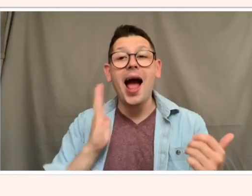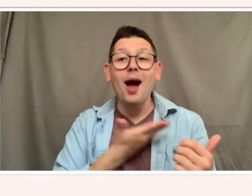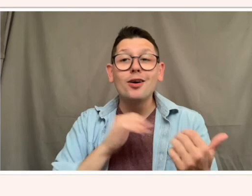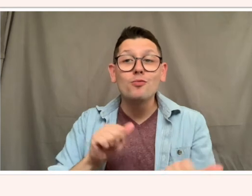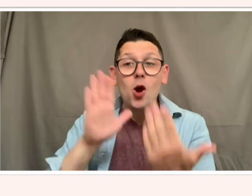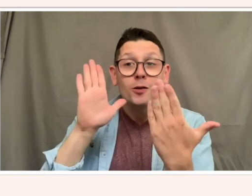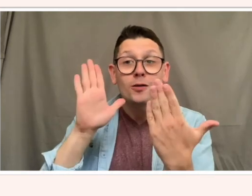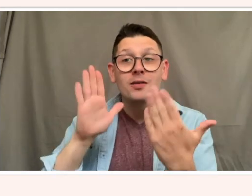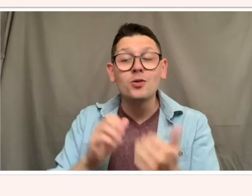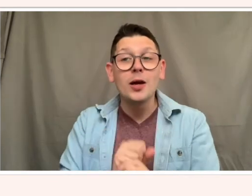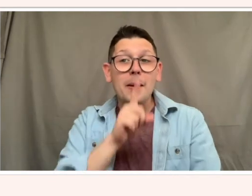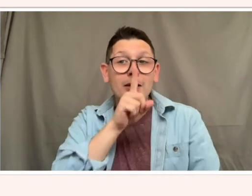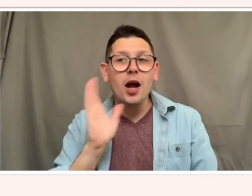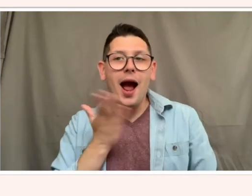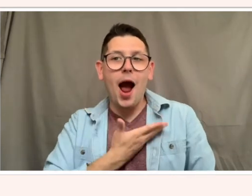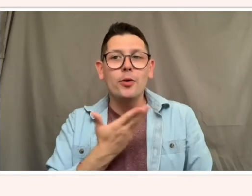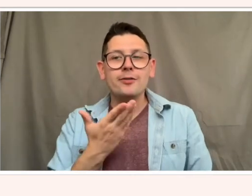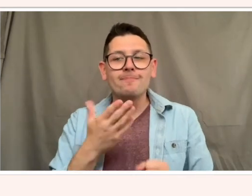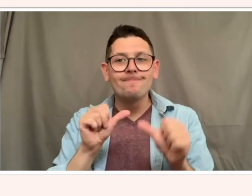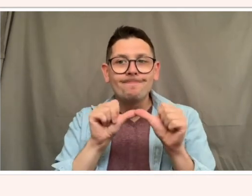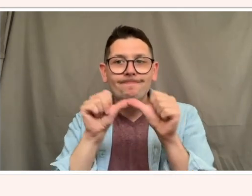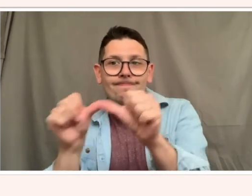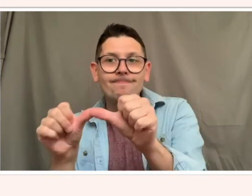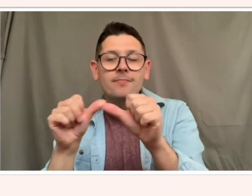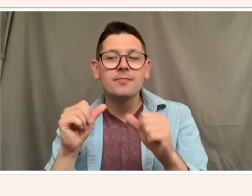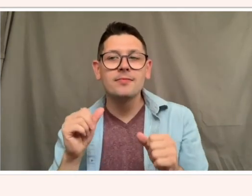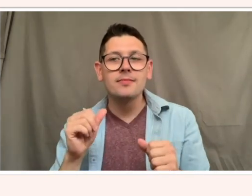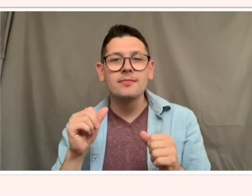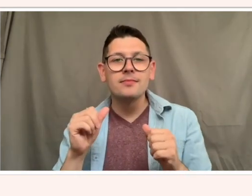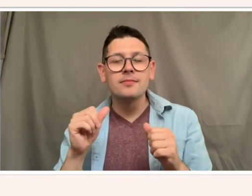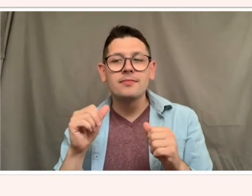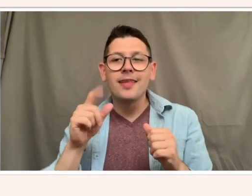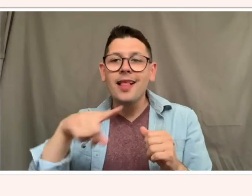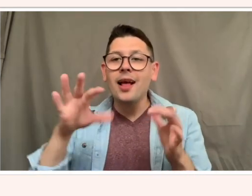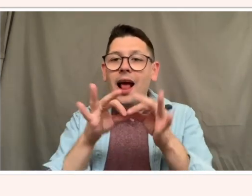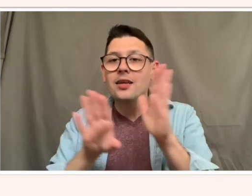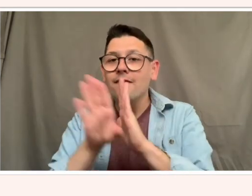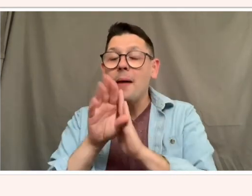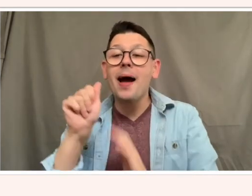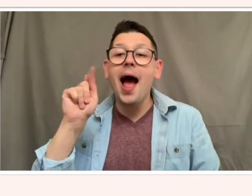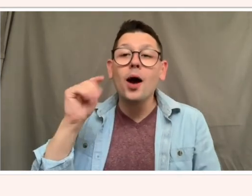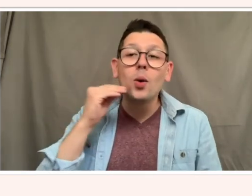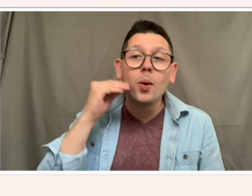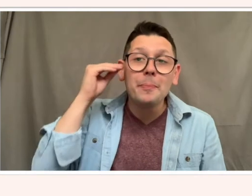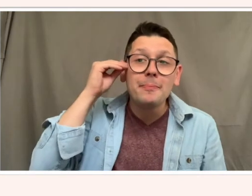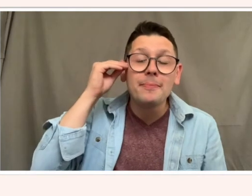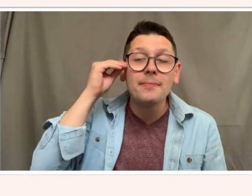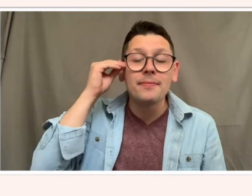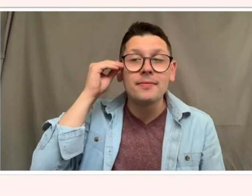to that to make sure that these students can continue the growth of their language at home.